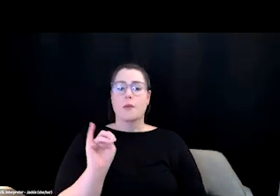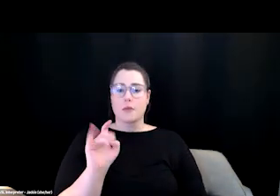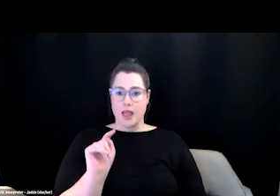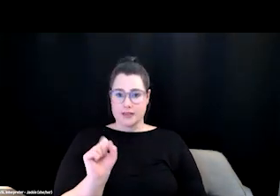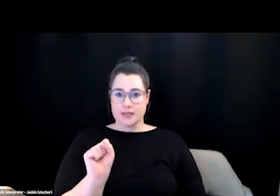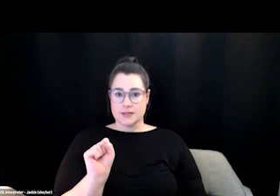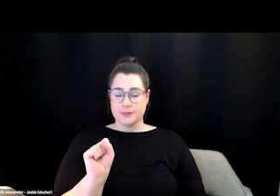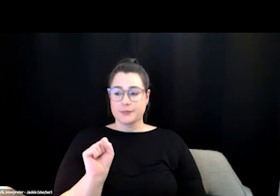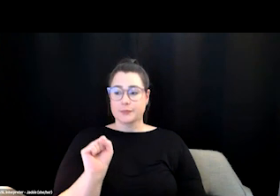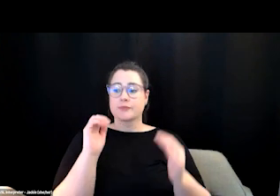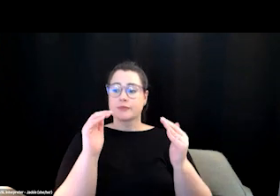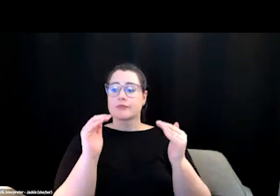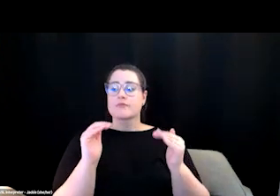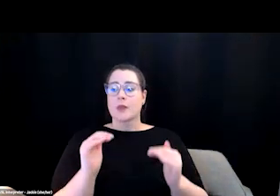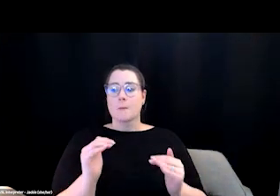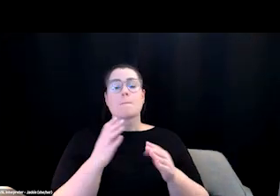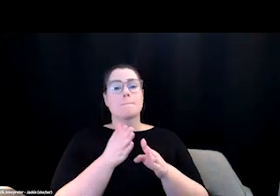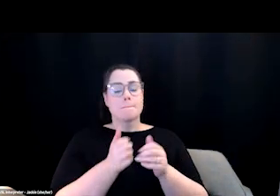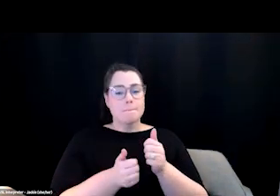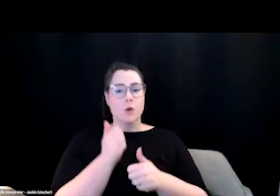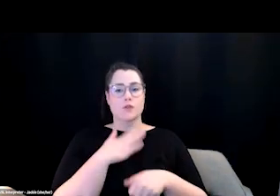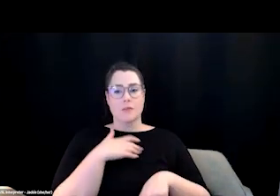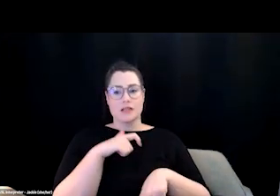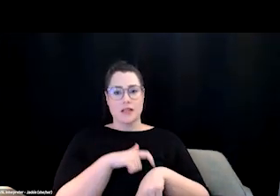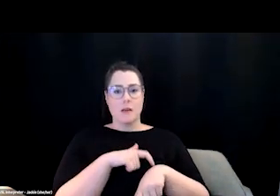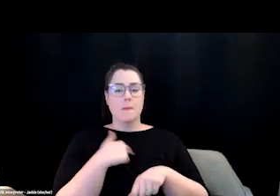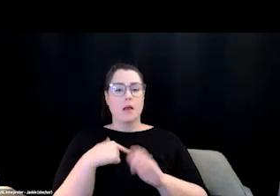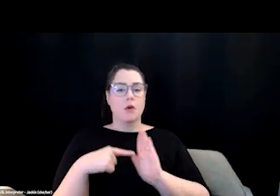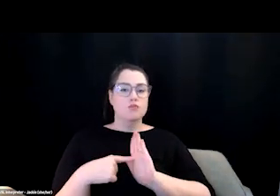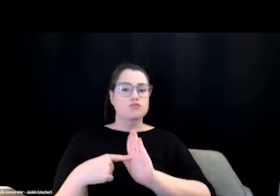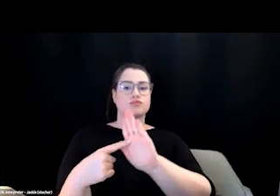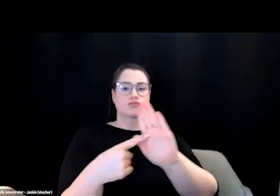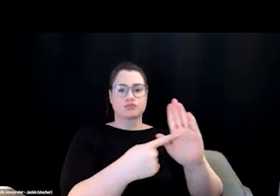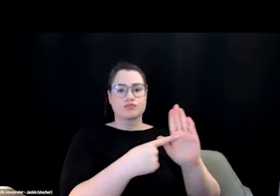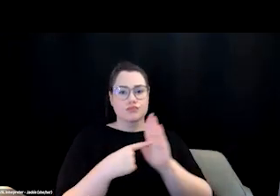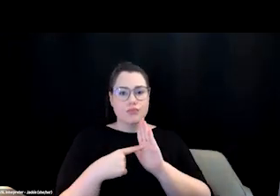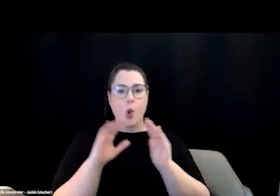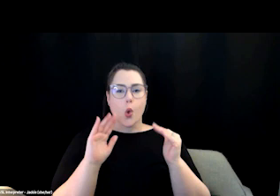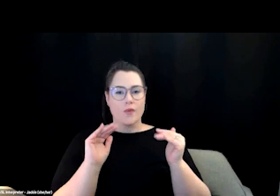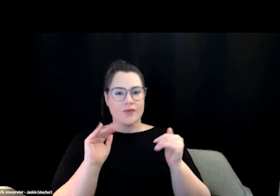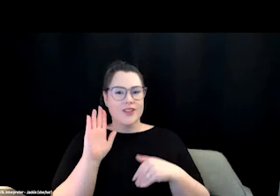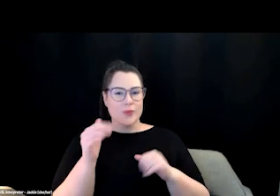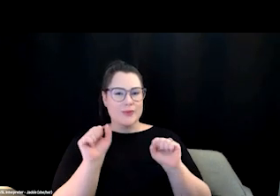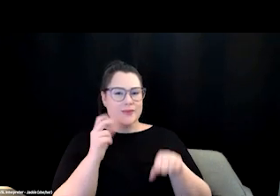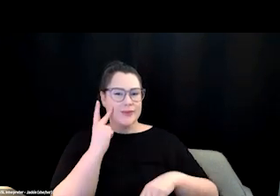I'm going to spend most of my time at the demo. So hopefully, you'll be able to see screen-by-screen some of the sections